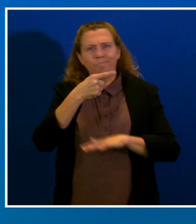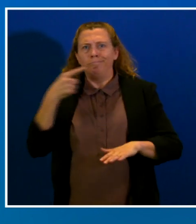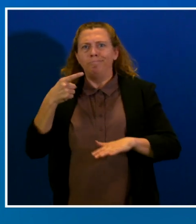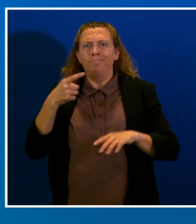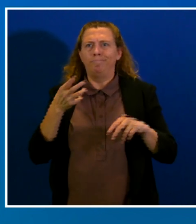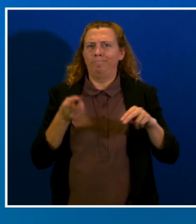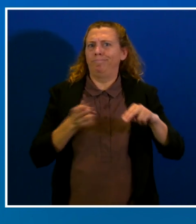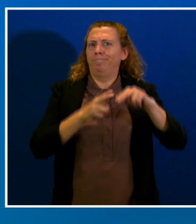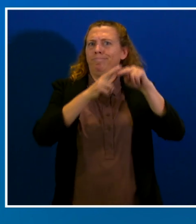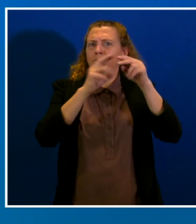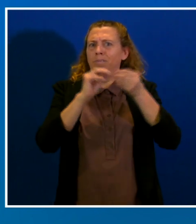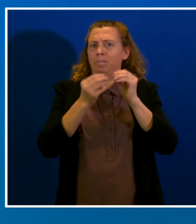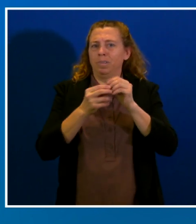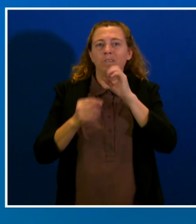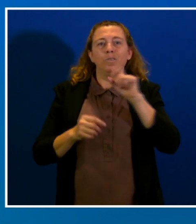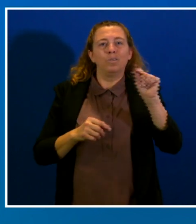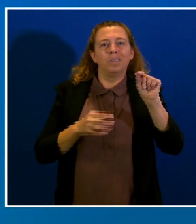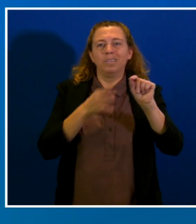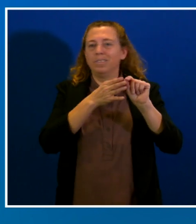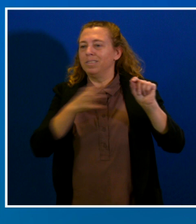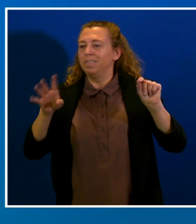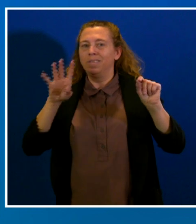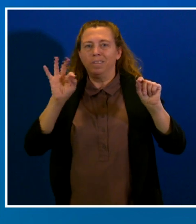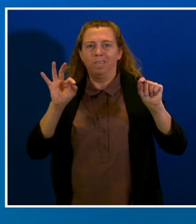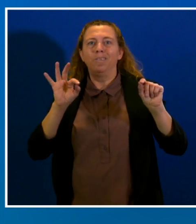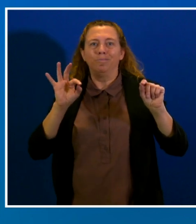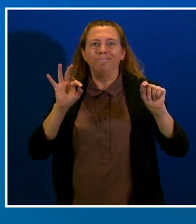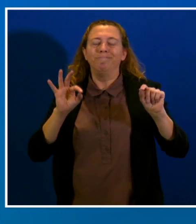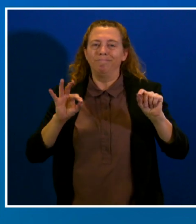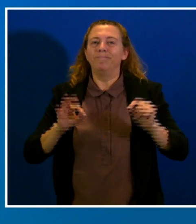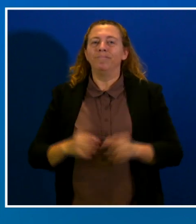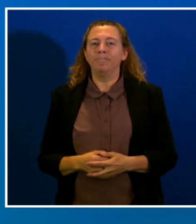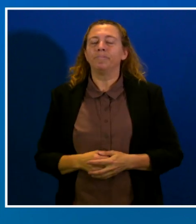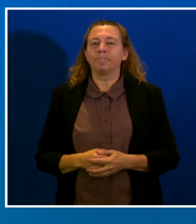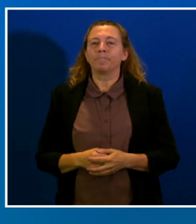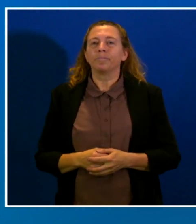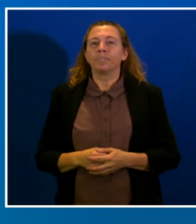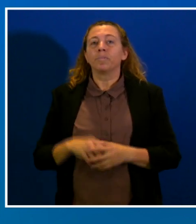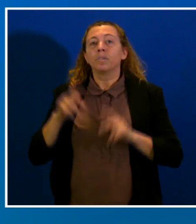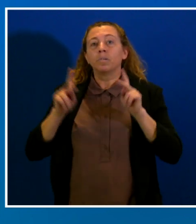The smallest increase is among people 65 years and older who